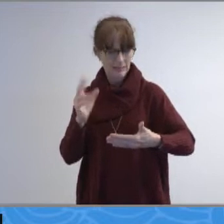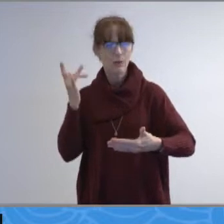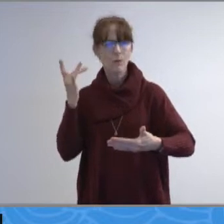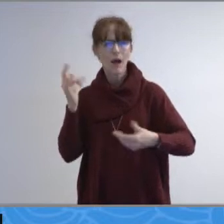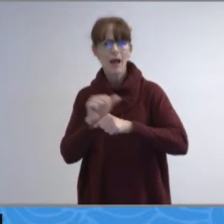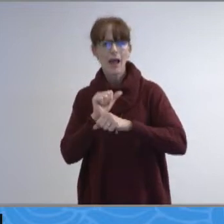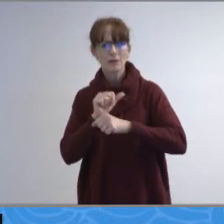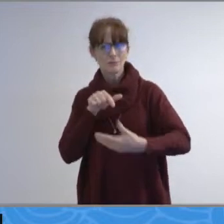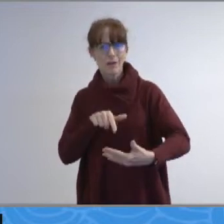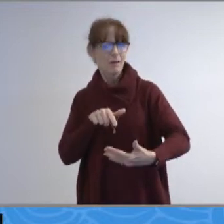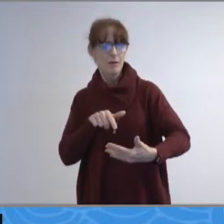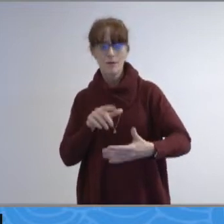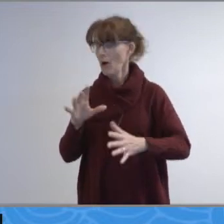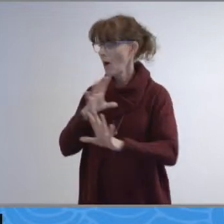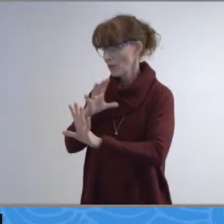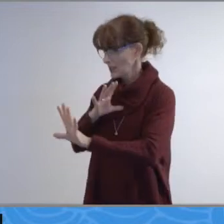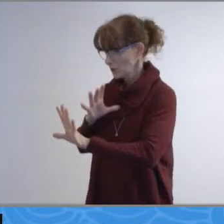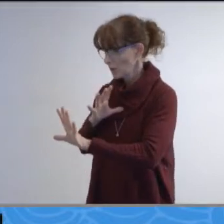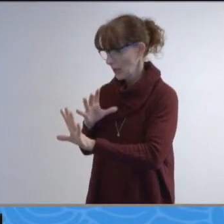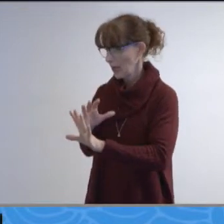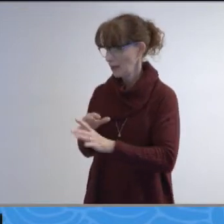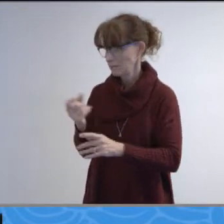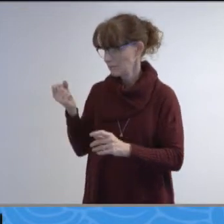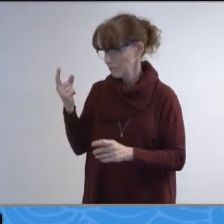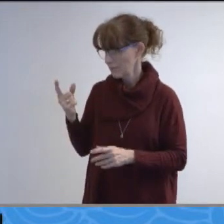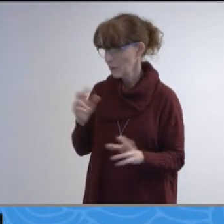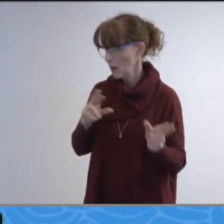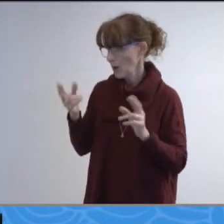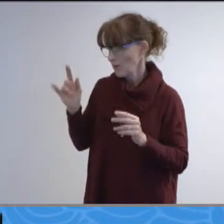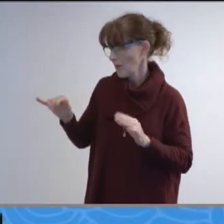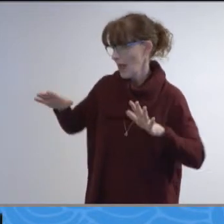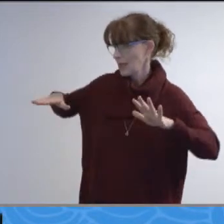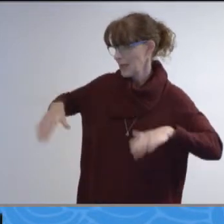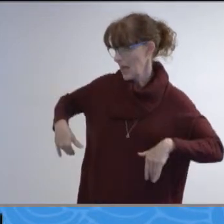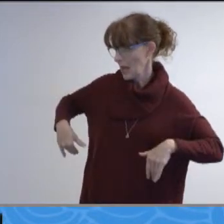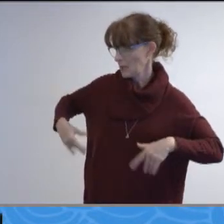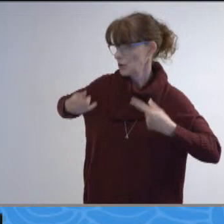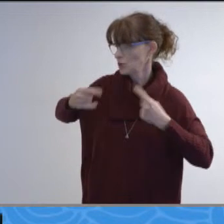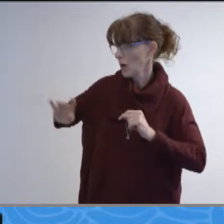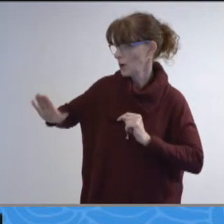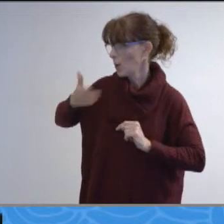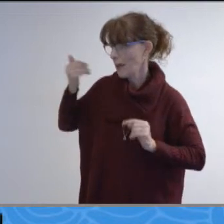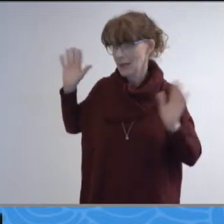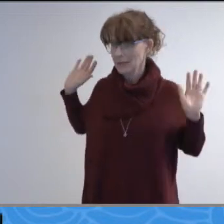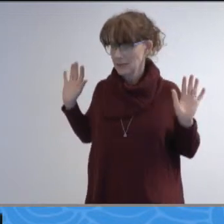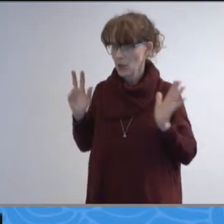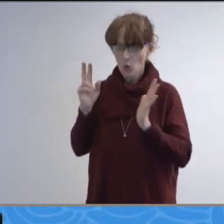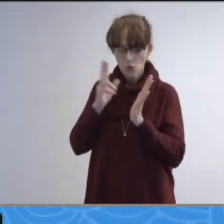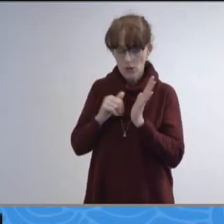So I said, that's okay. You're not ready for that yet. Try your best to read through the question,